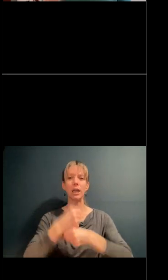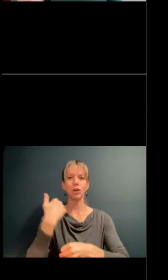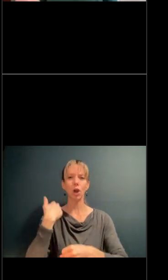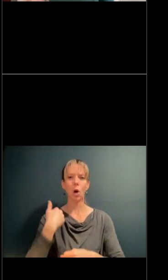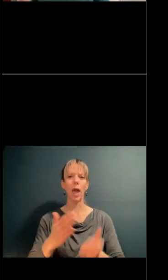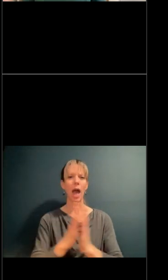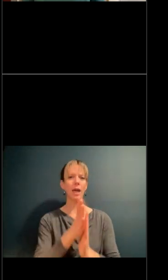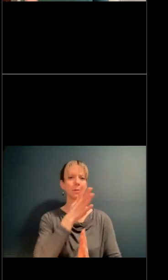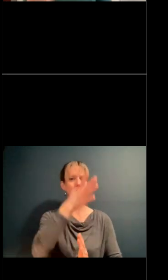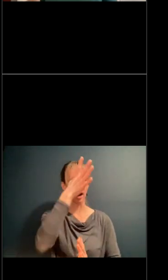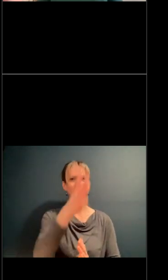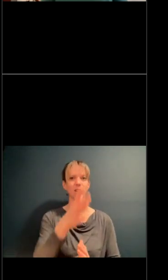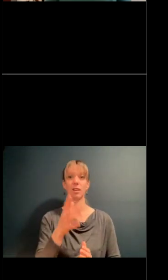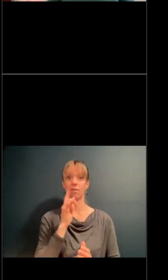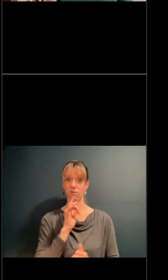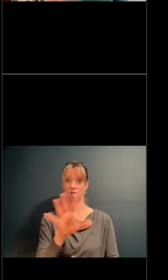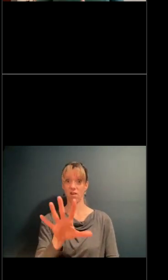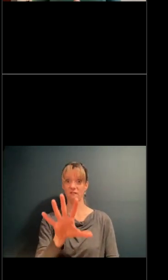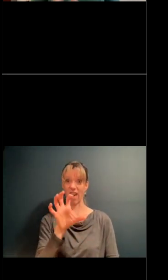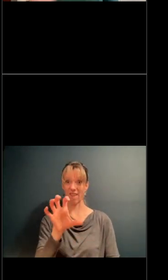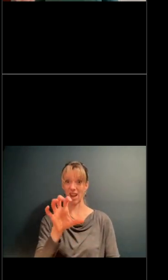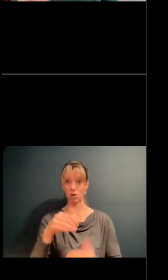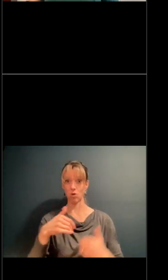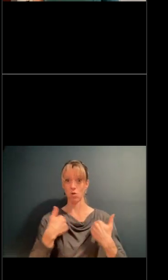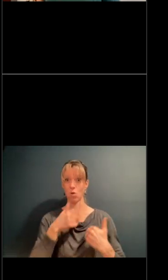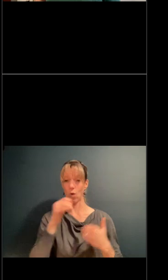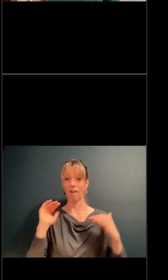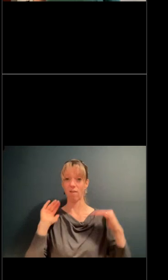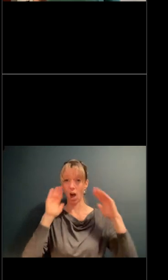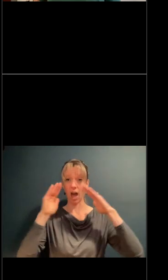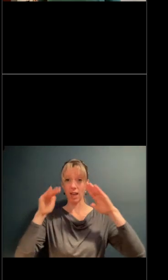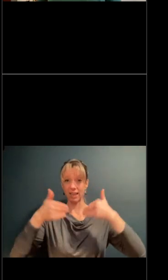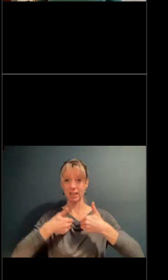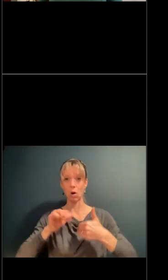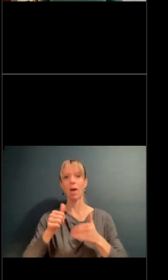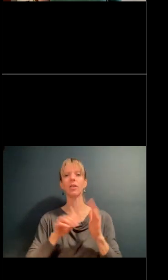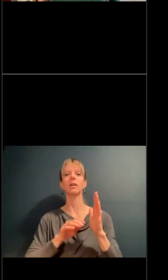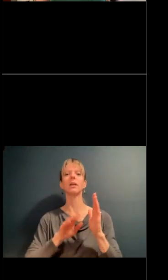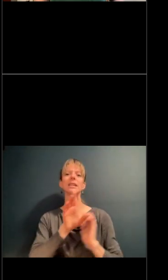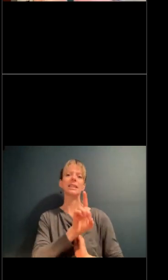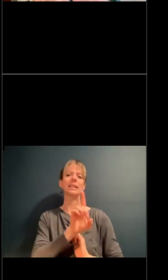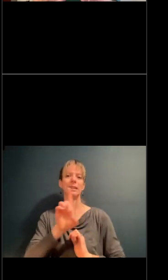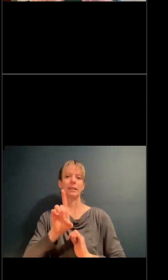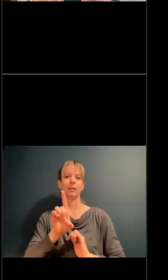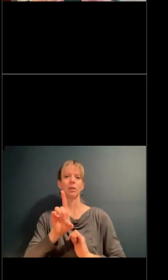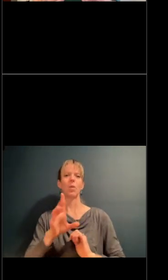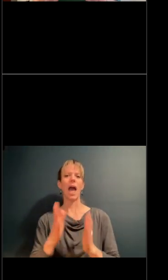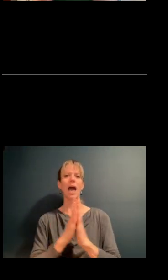of 500 youth with autism or other developmental disabilities to complete something called the